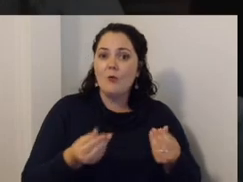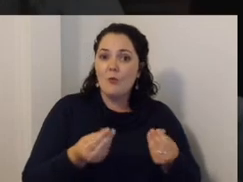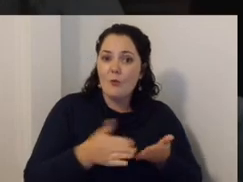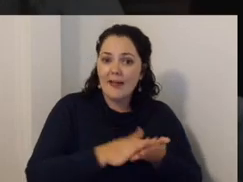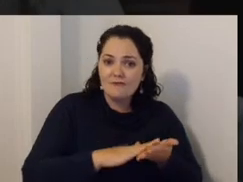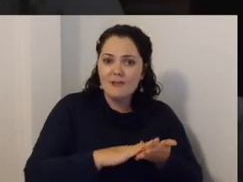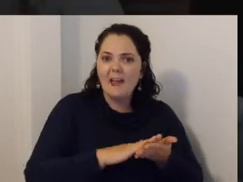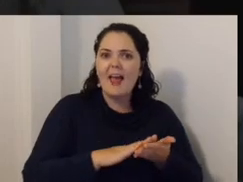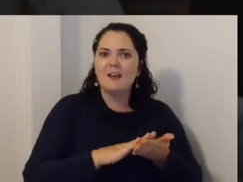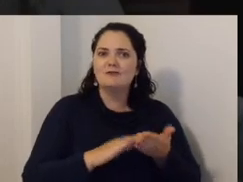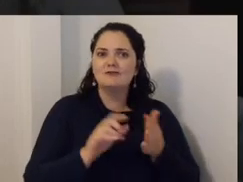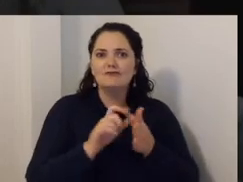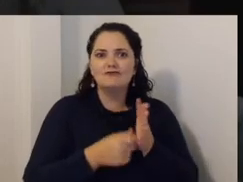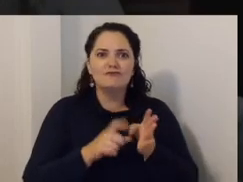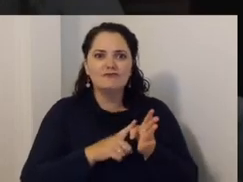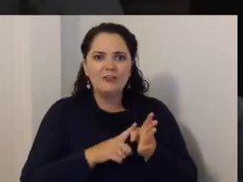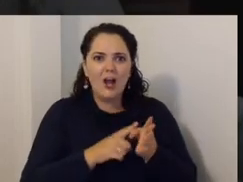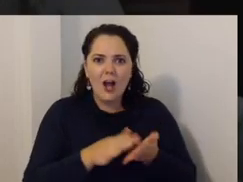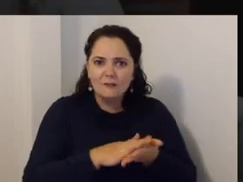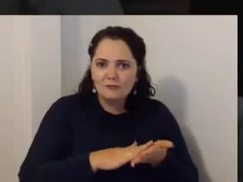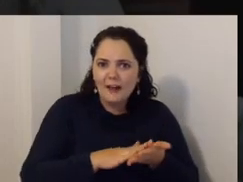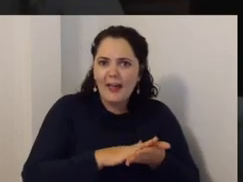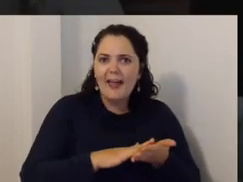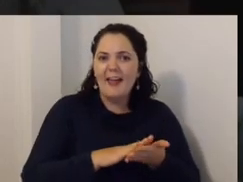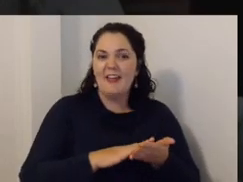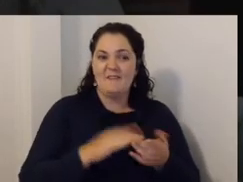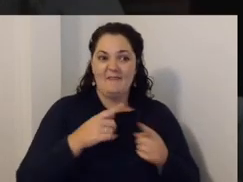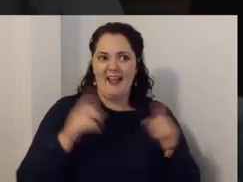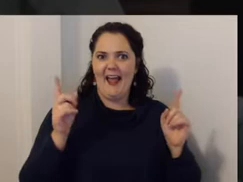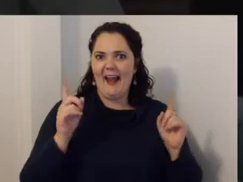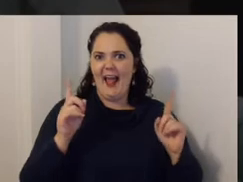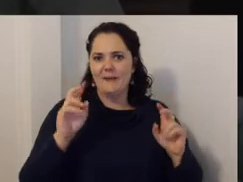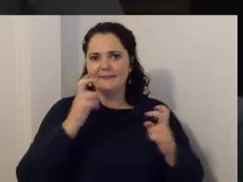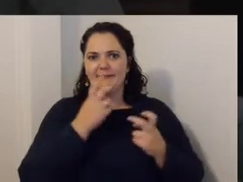now tonight, The Dark Manner, thank you so much for supporting us and uh and just drawing you know and